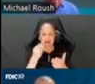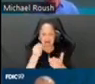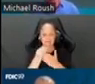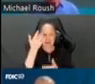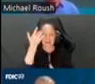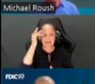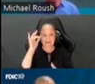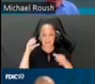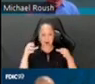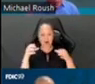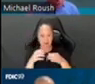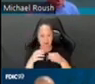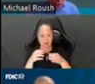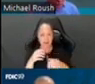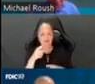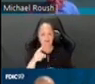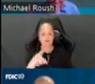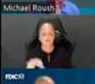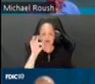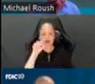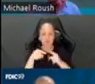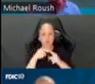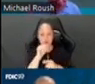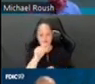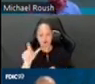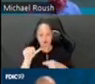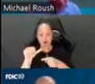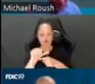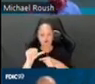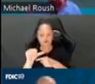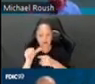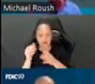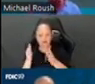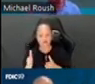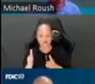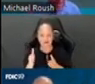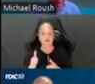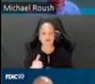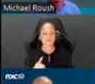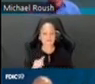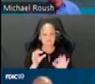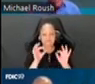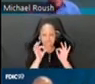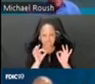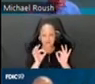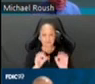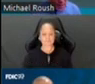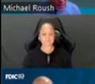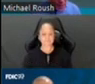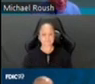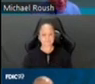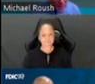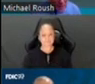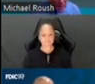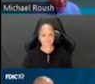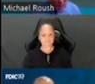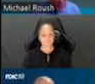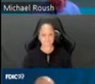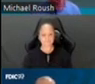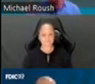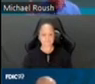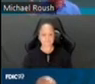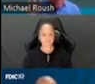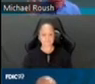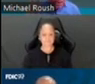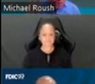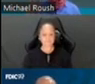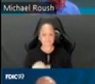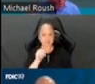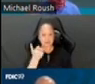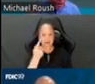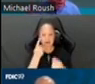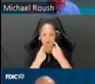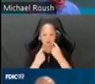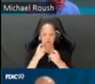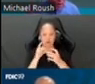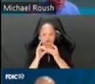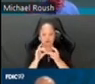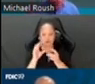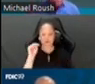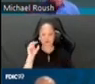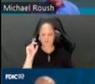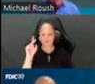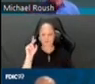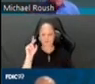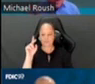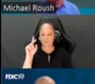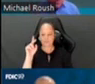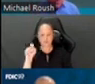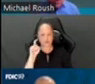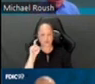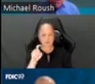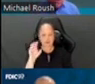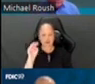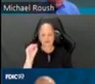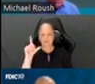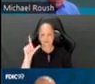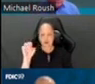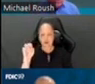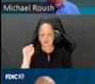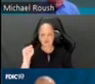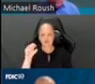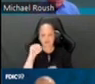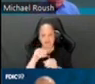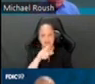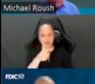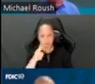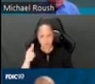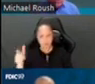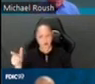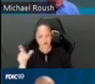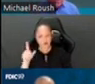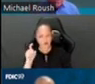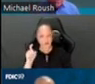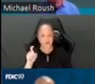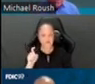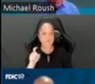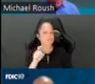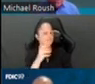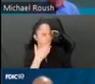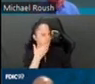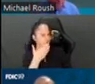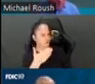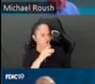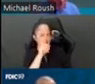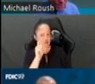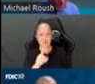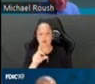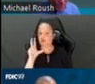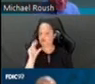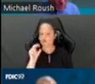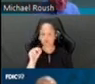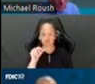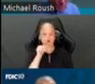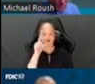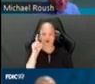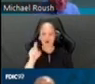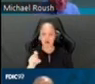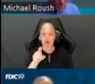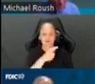Michael Roush>> Okay. Kenneth Worthey >> Oh. The call to action.